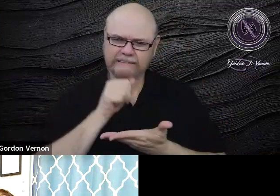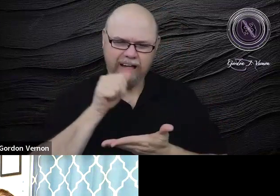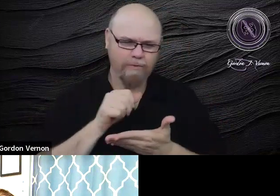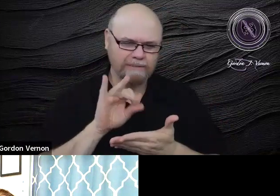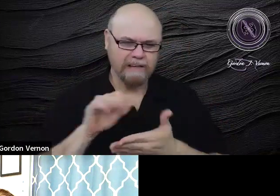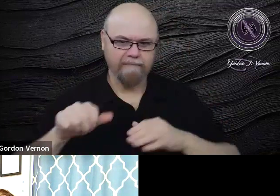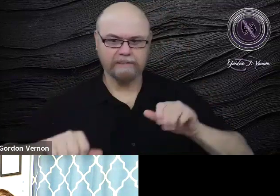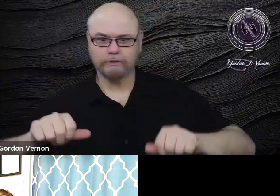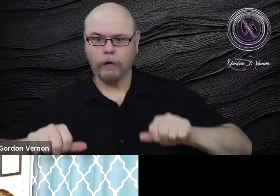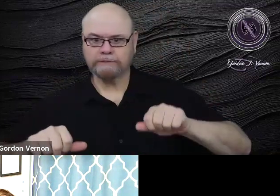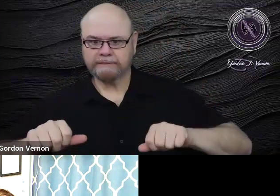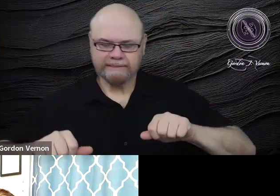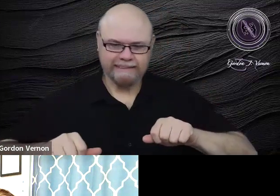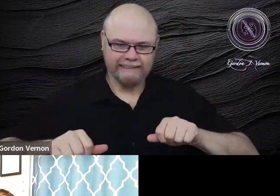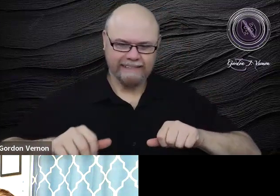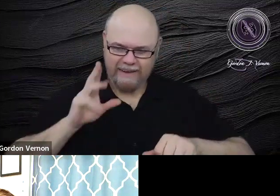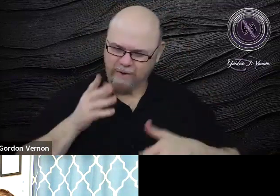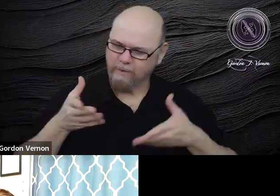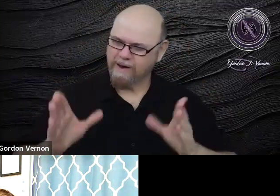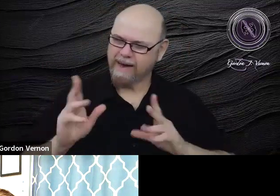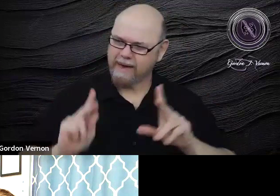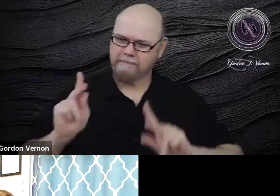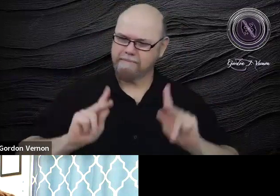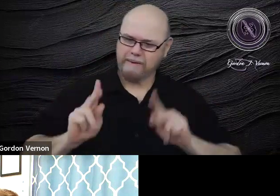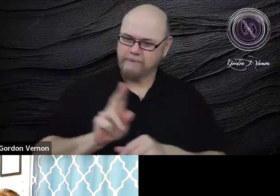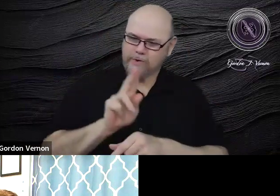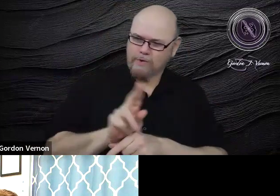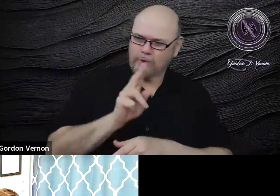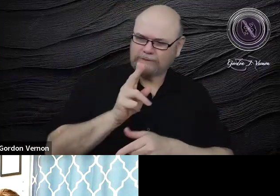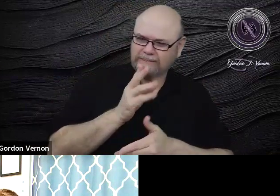to study distractor suppression through attention and action.